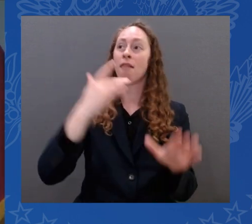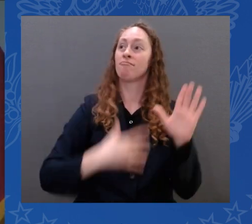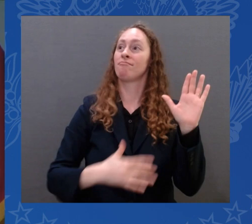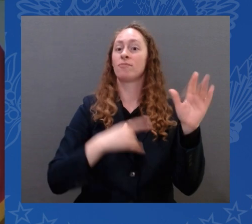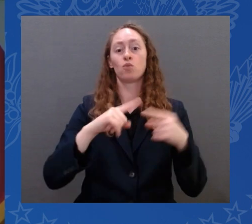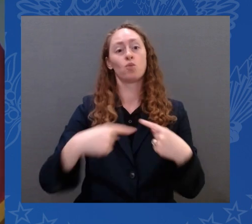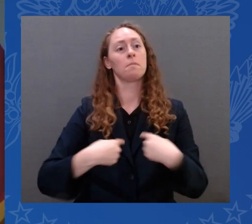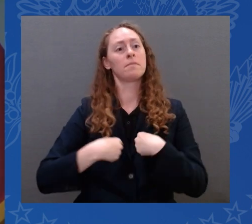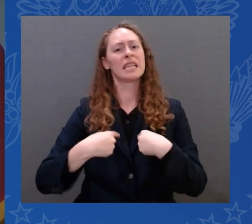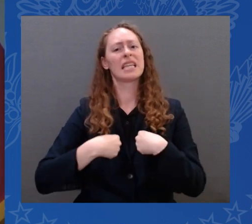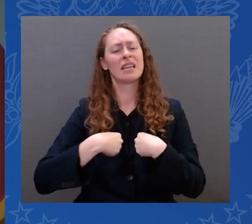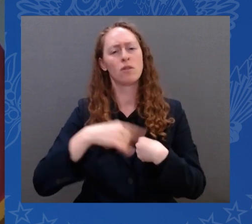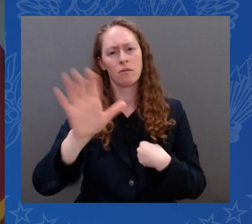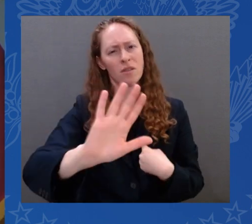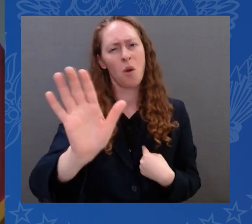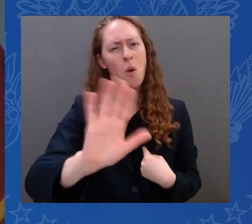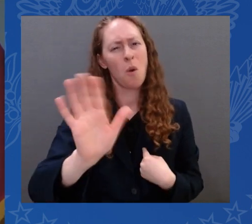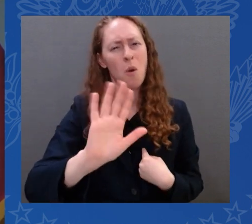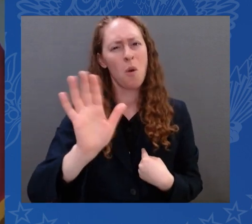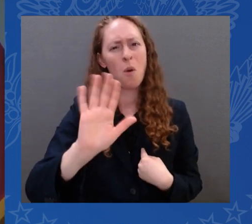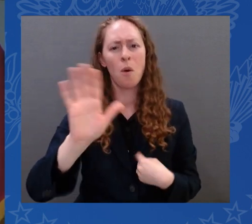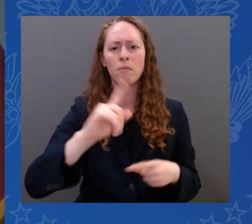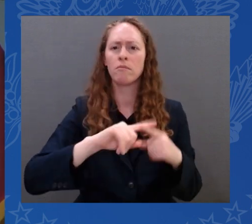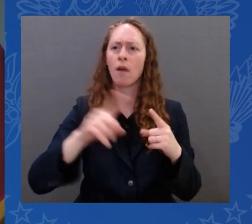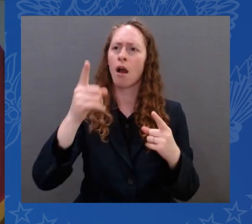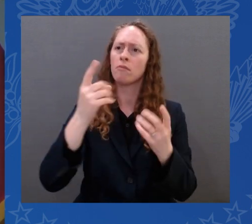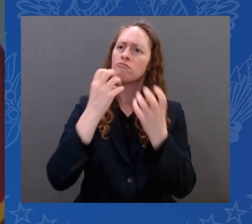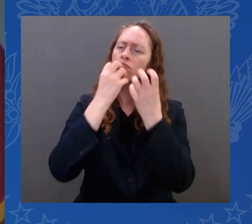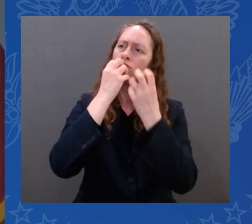Our nation is placing in you great trust and great faith.